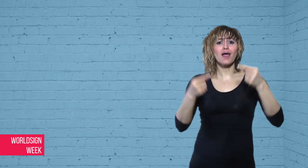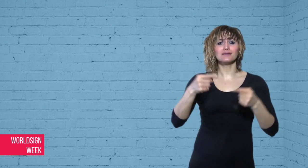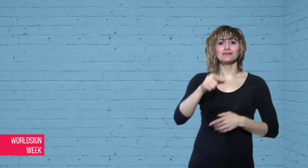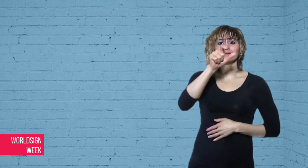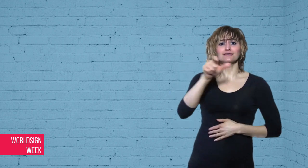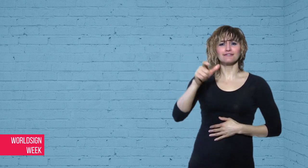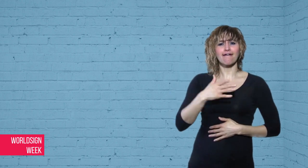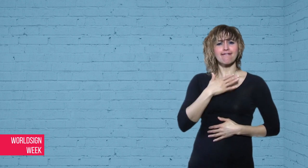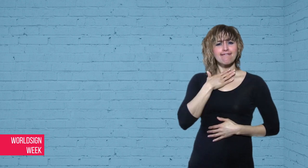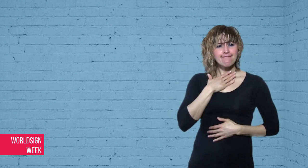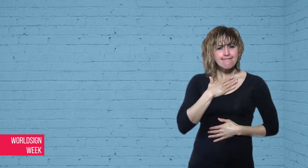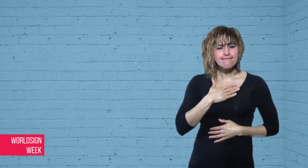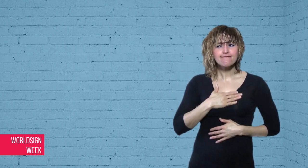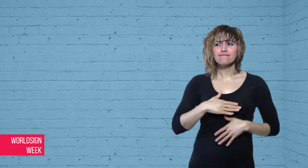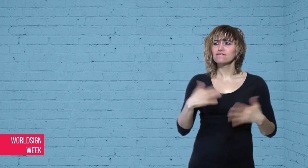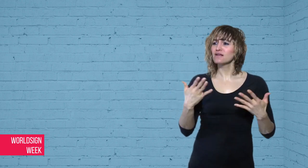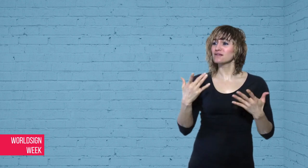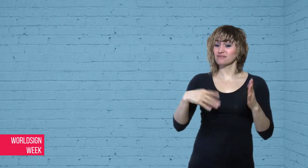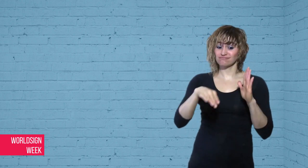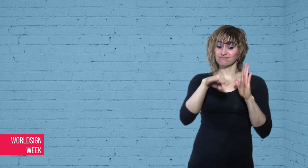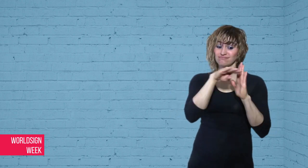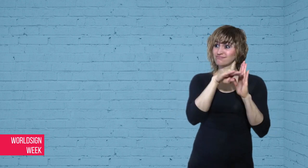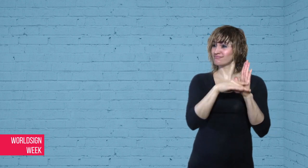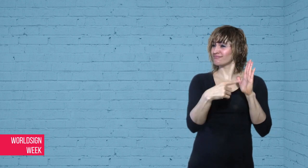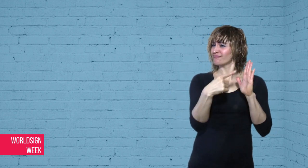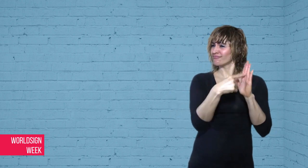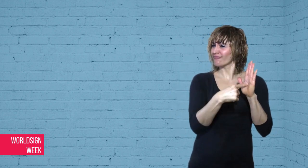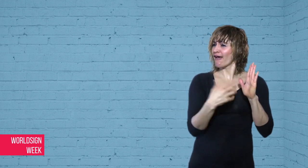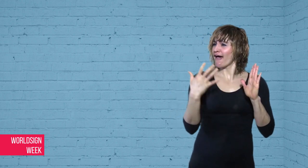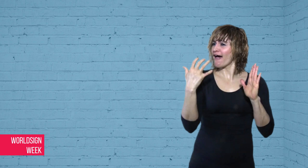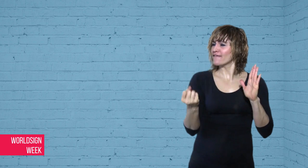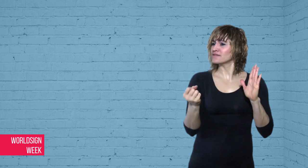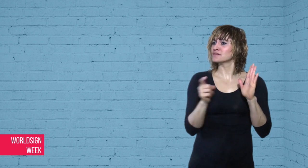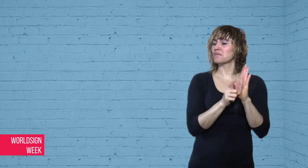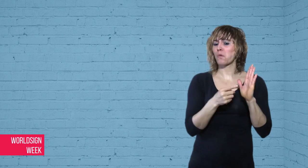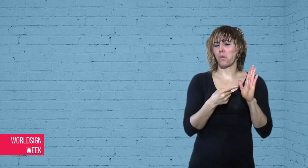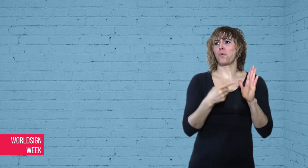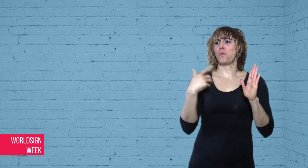Politicians try to decriminalize